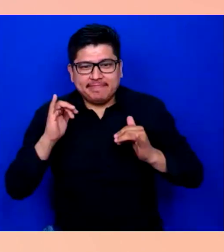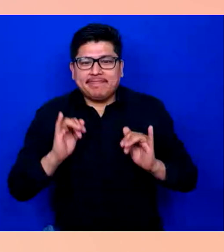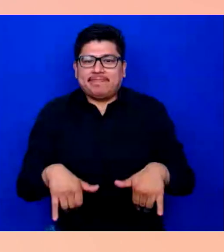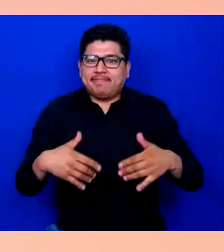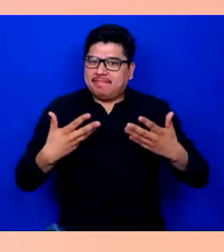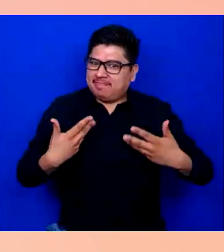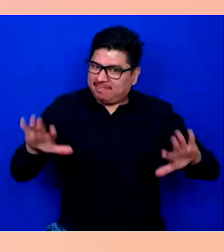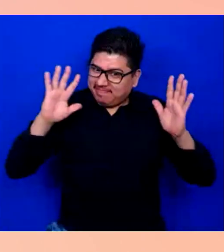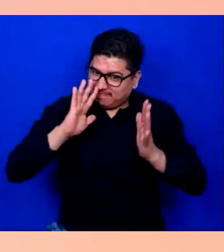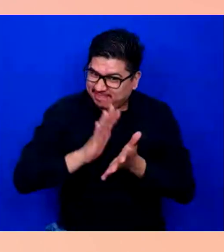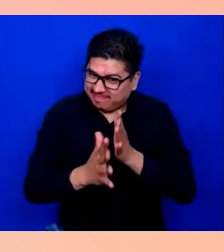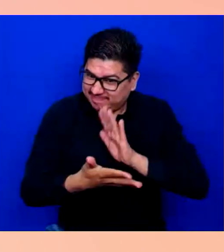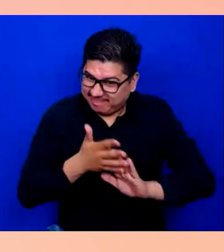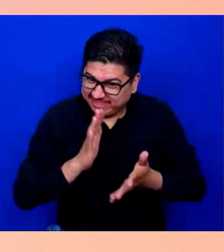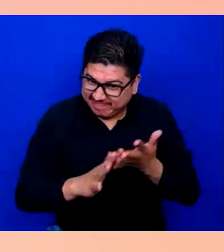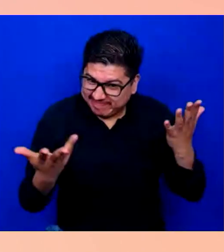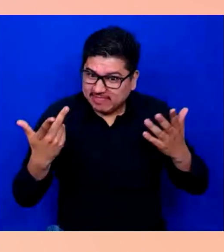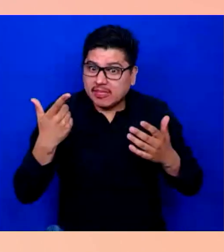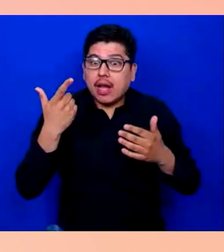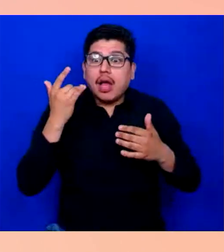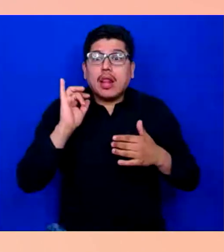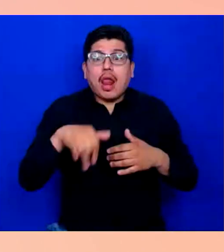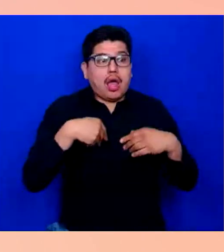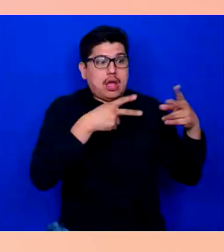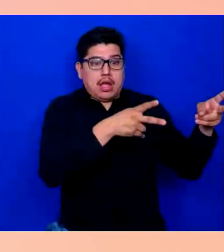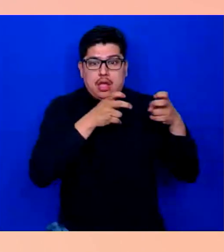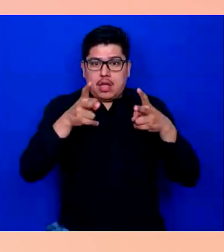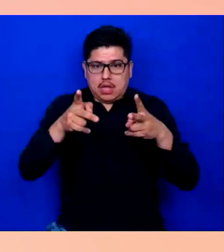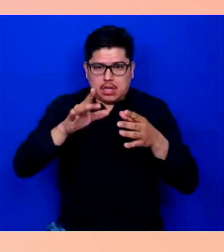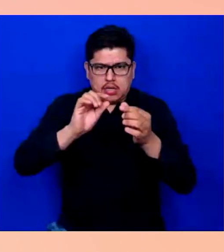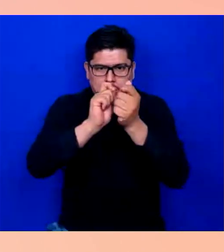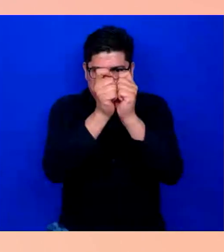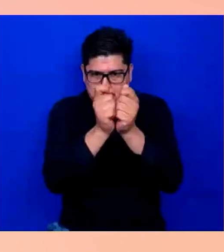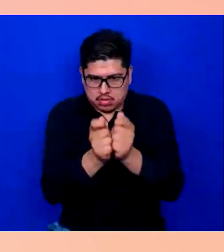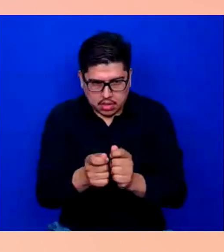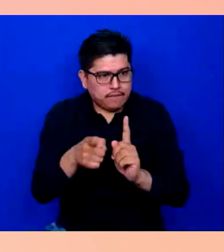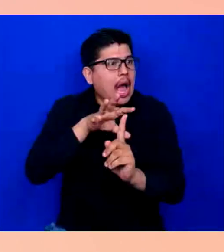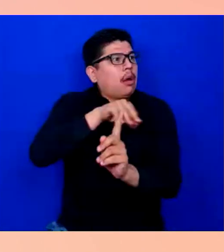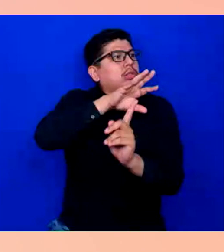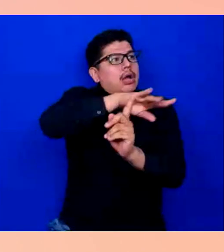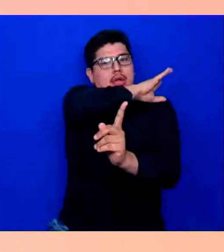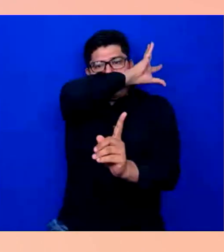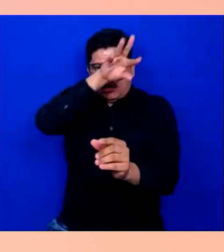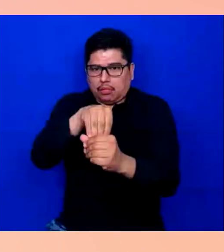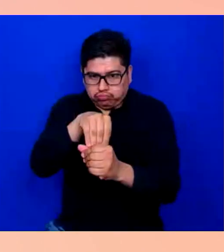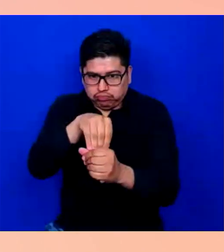my own code or pulling from an external source, this is such a time saver. No more fiddling with find and